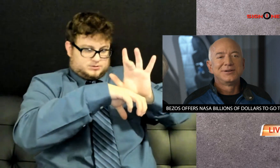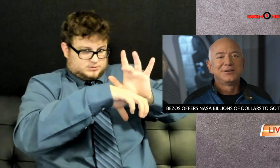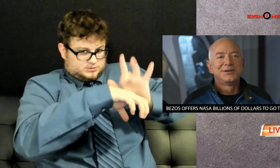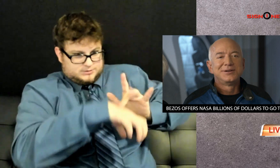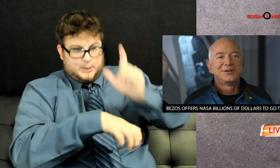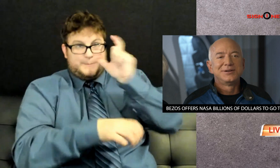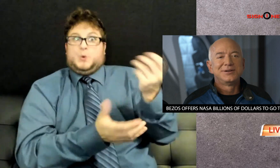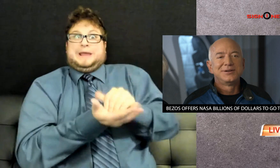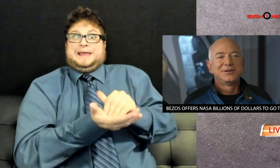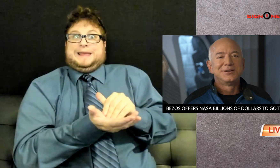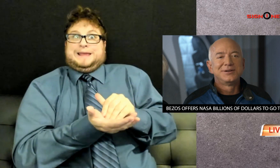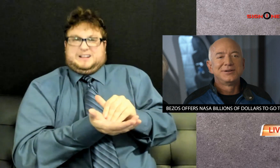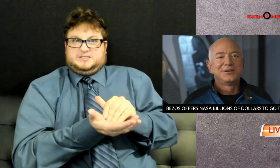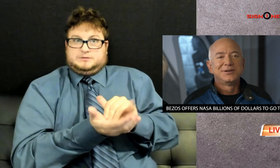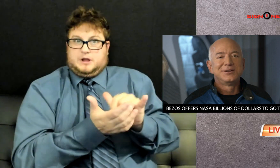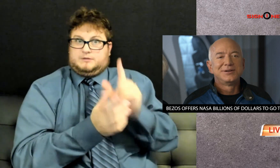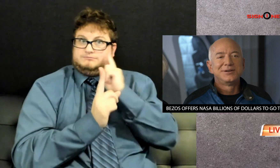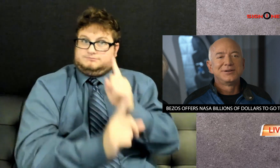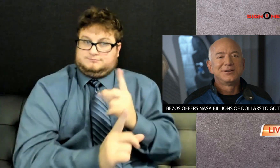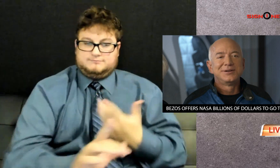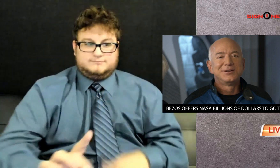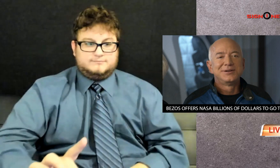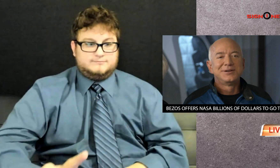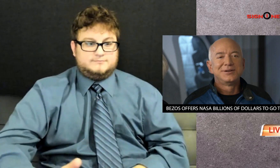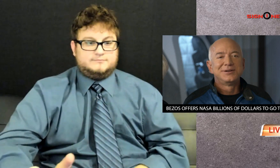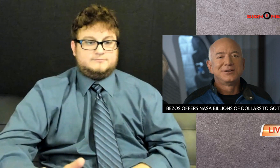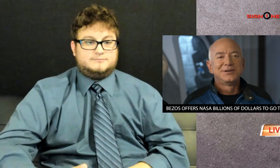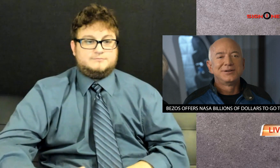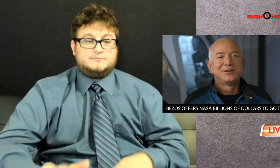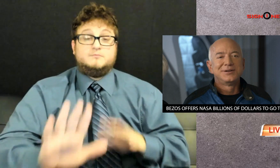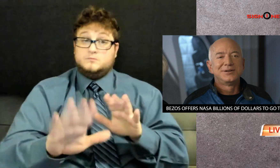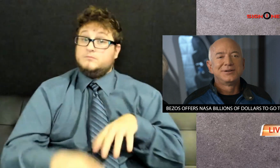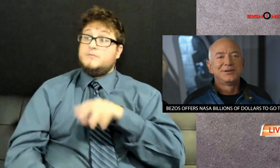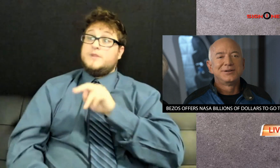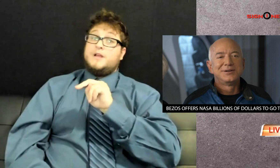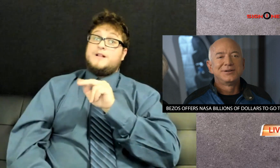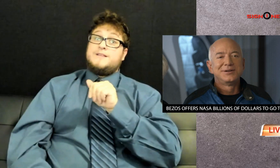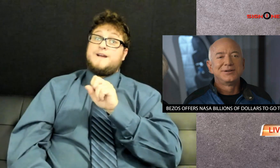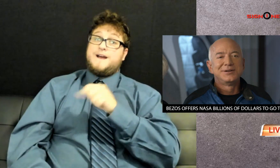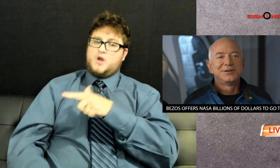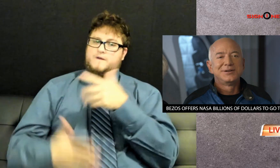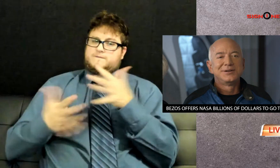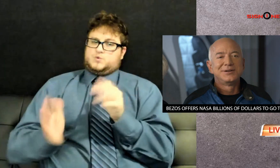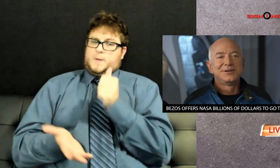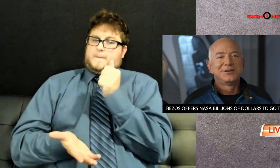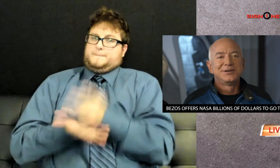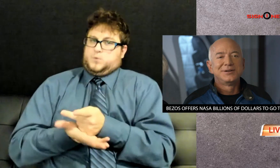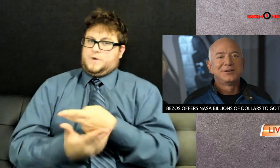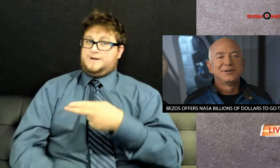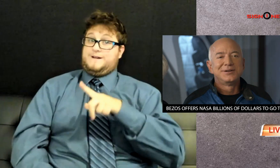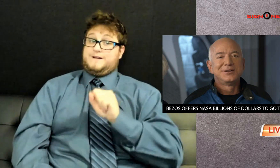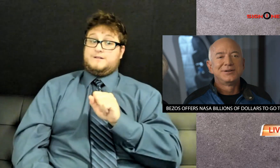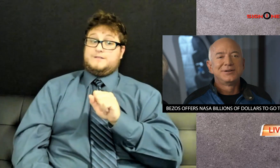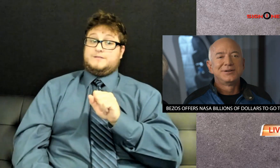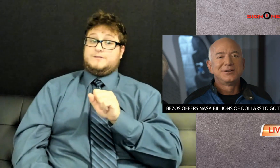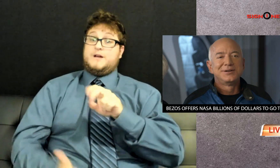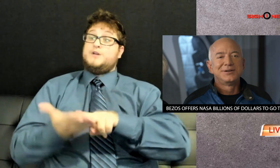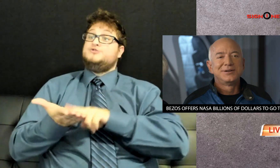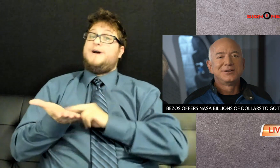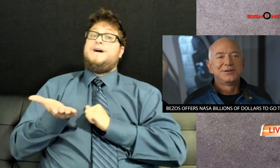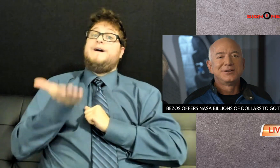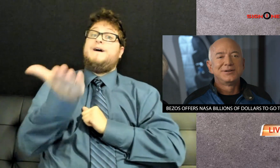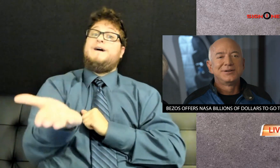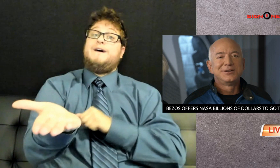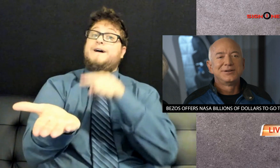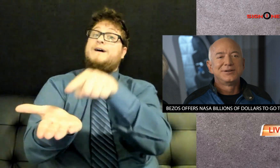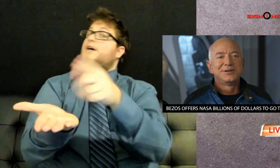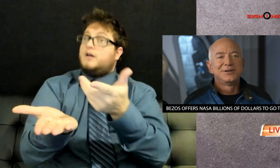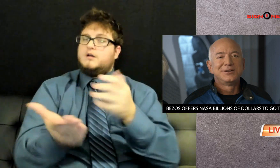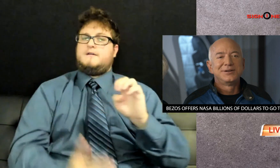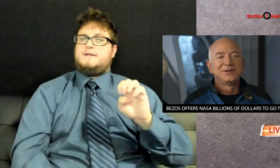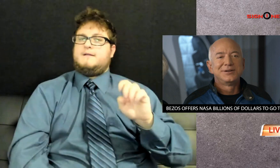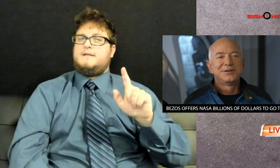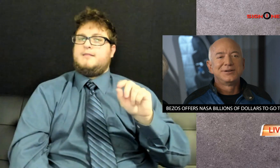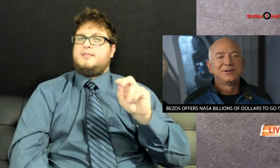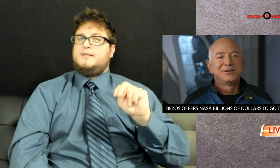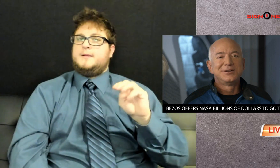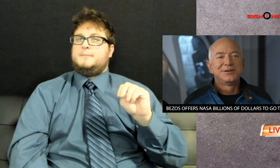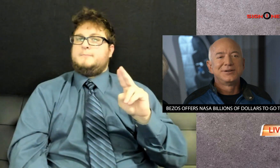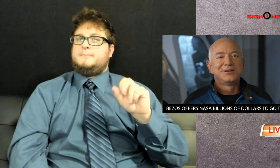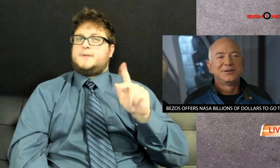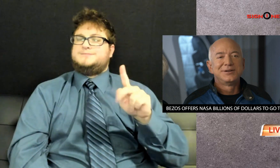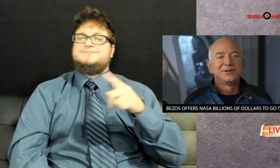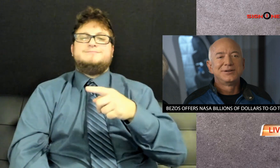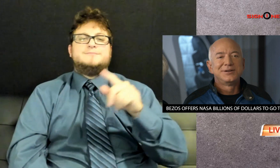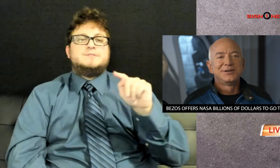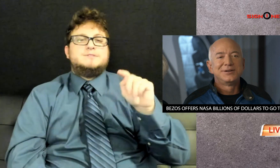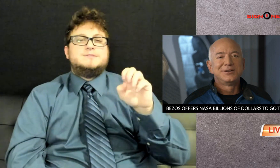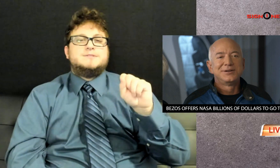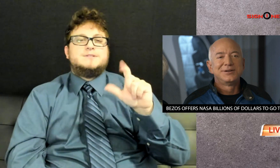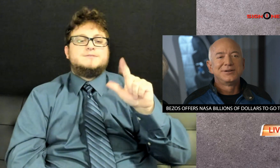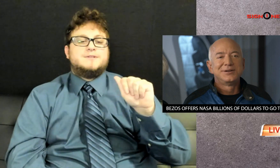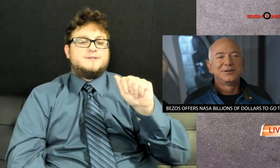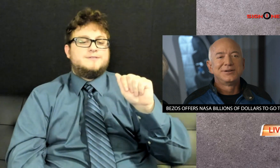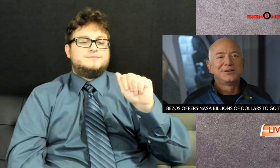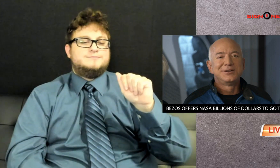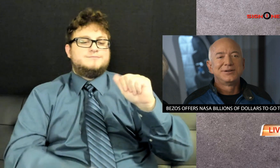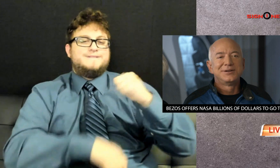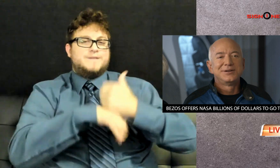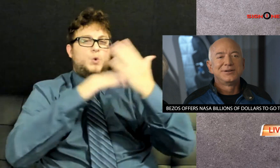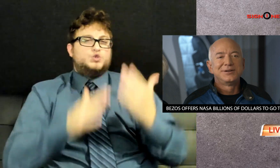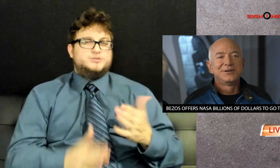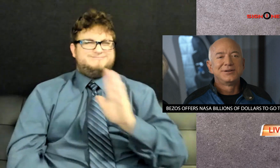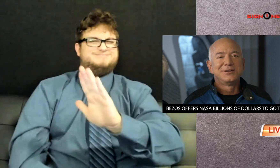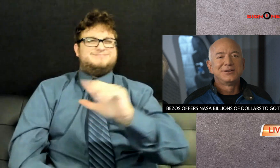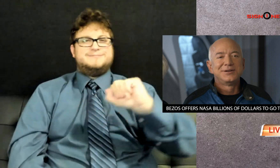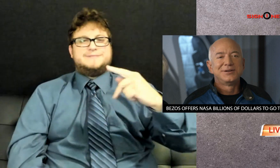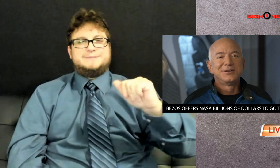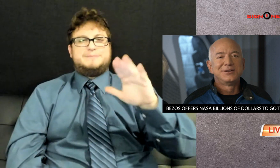once again NASA awarded an HLS contract to Tesla founder Elon Musk's Space X company